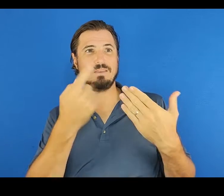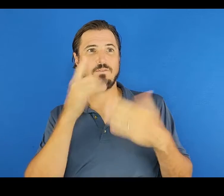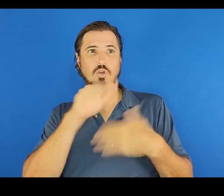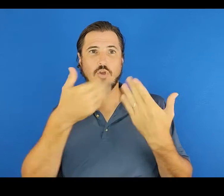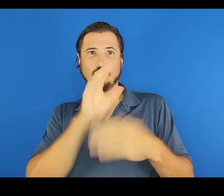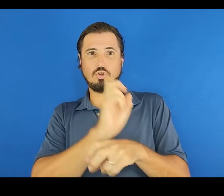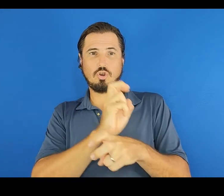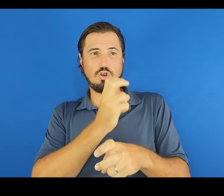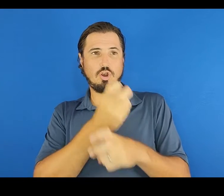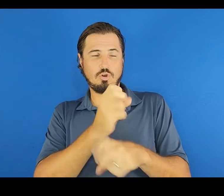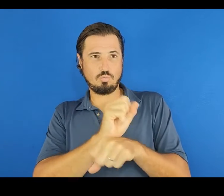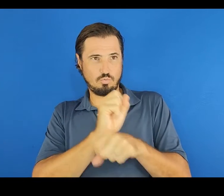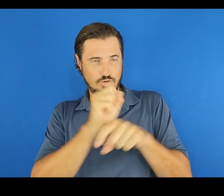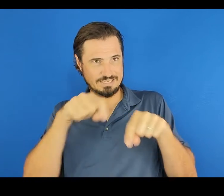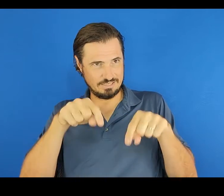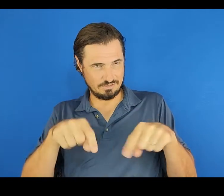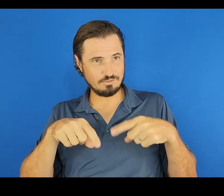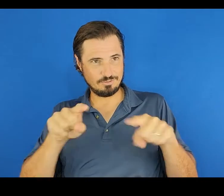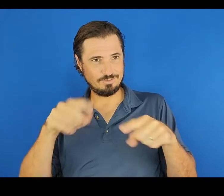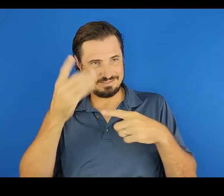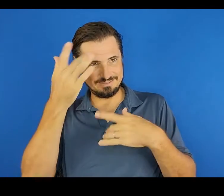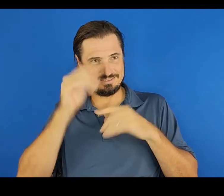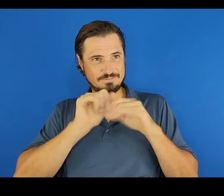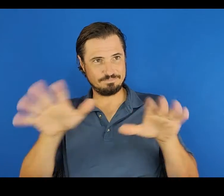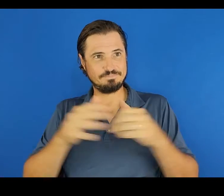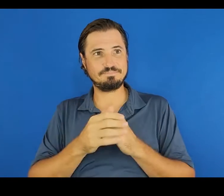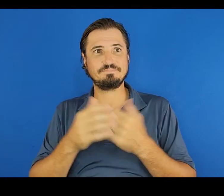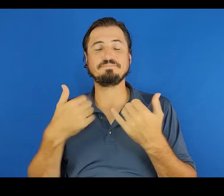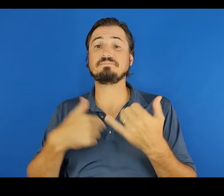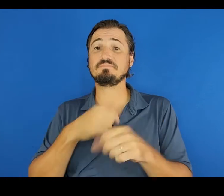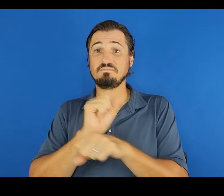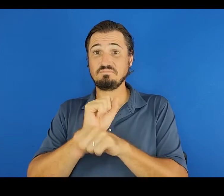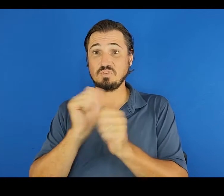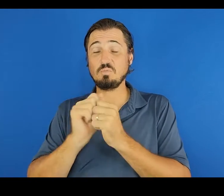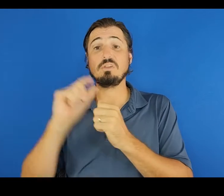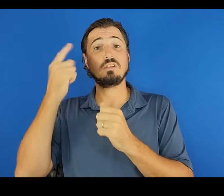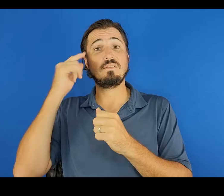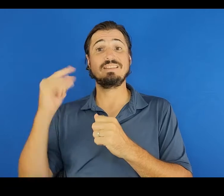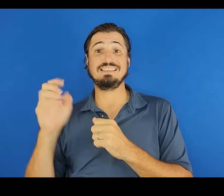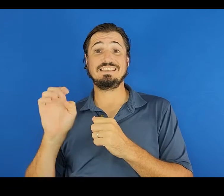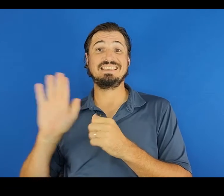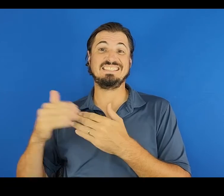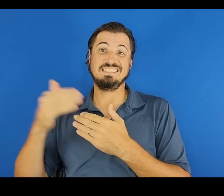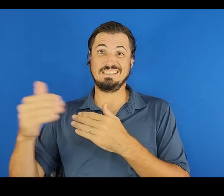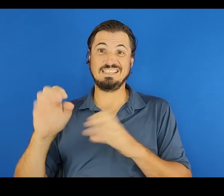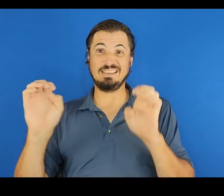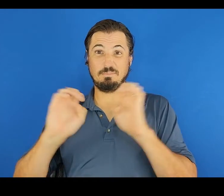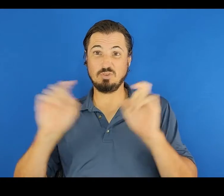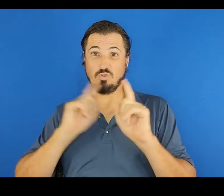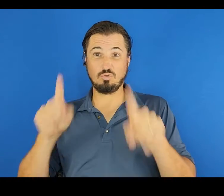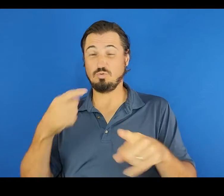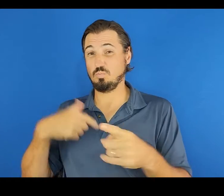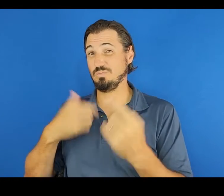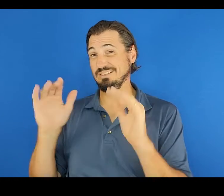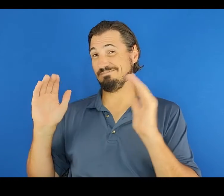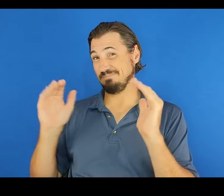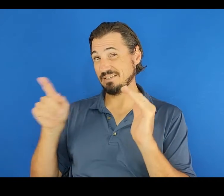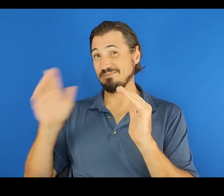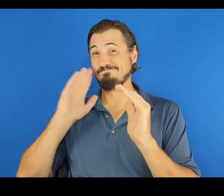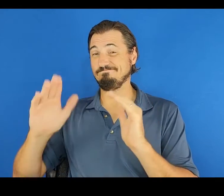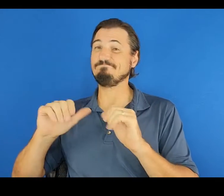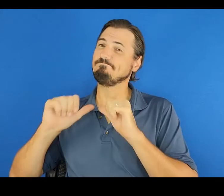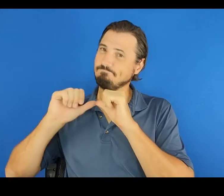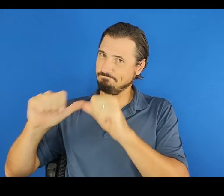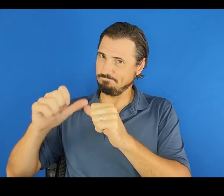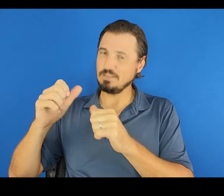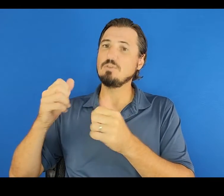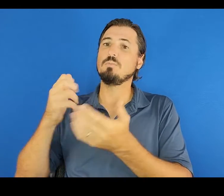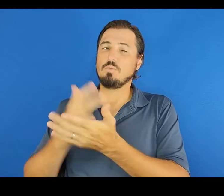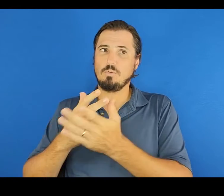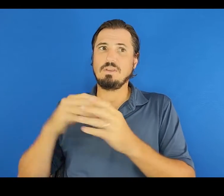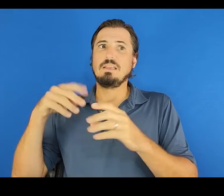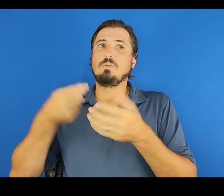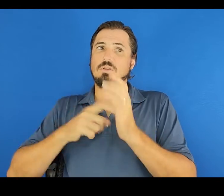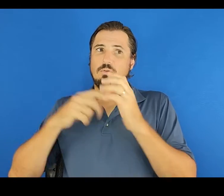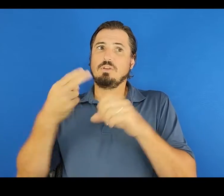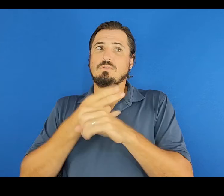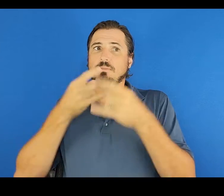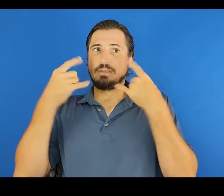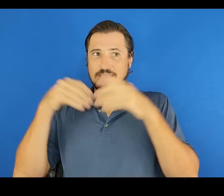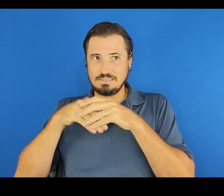We are working with Governor Ige on his next Emergency Order. We’re expecting him to continue the indoor mask mandate, maintain current gathering limit sizes, and extend the Safe Travels